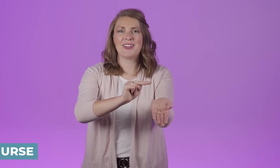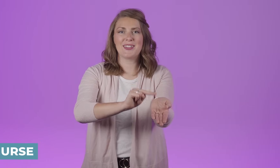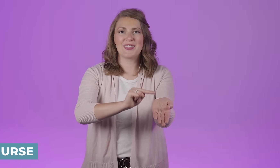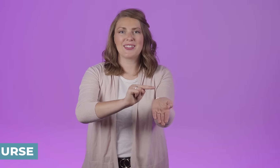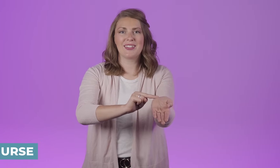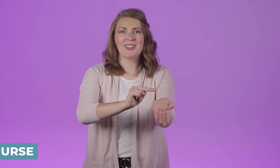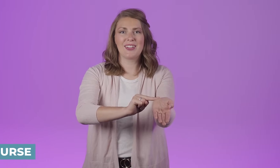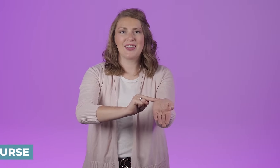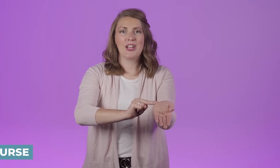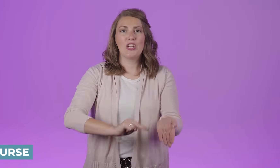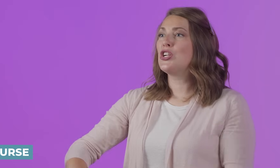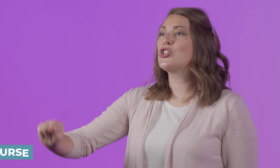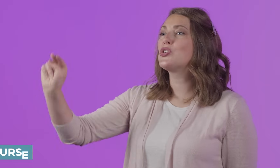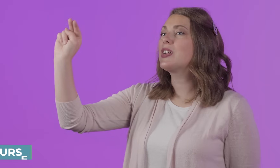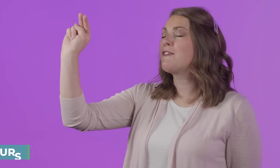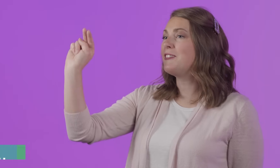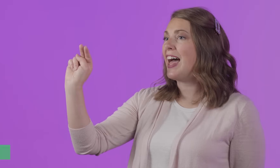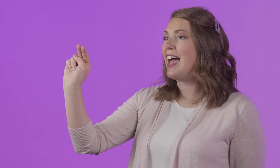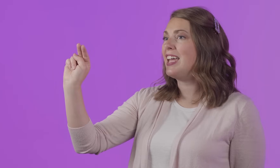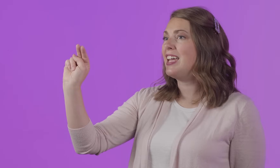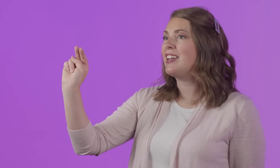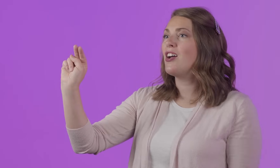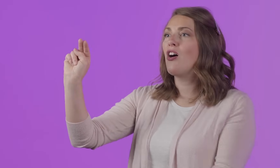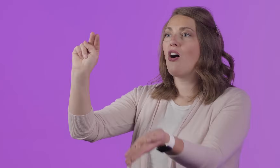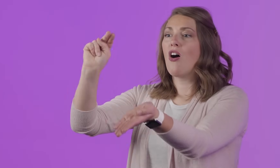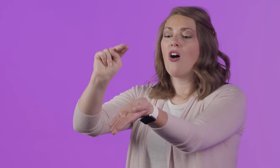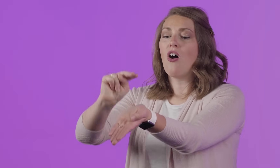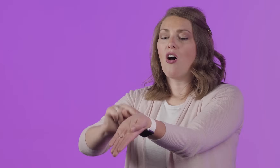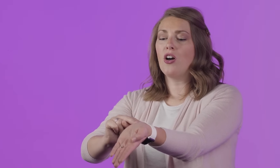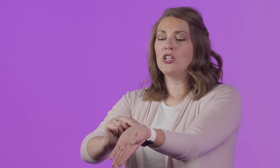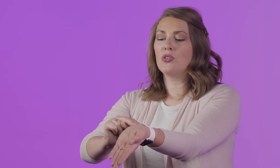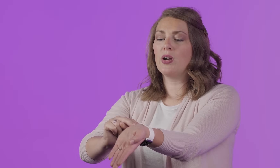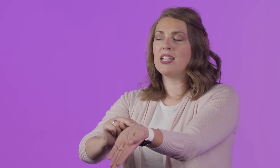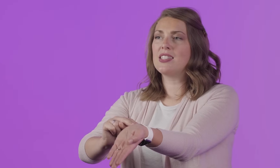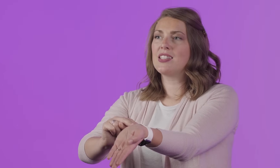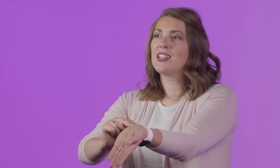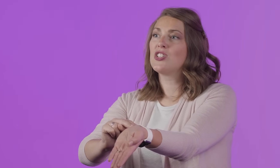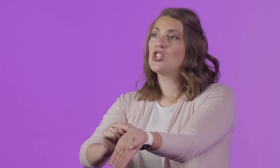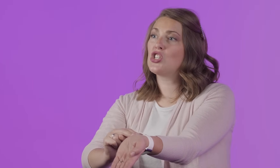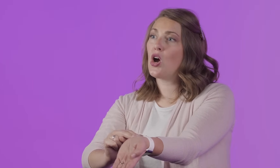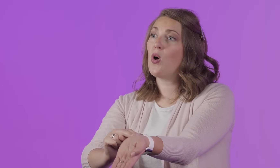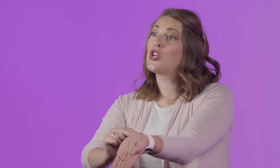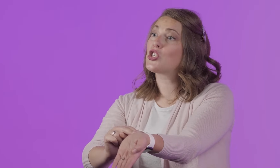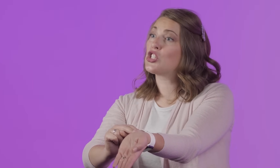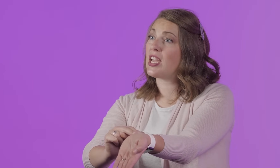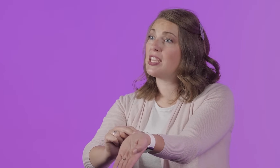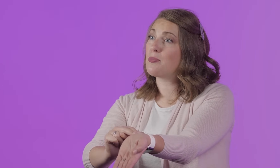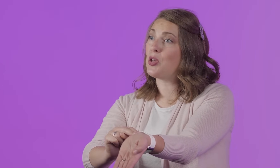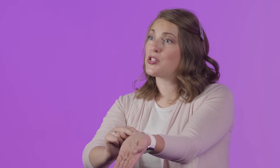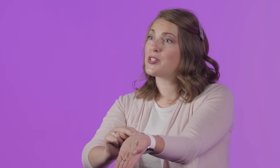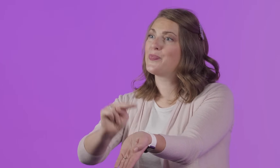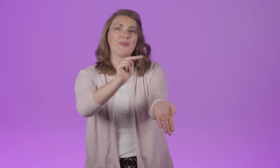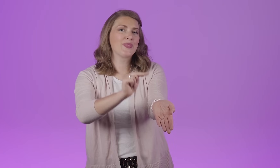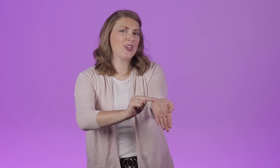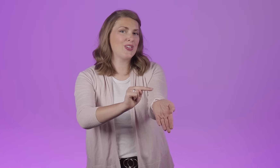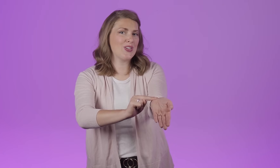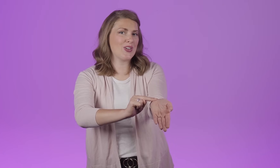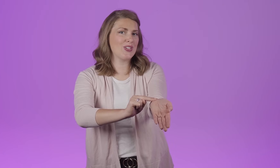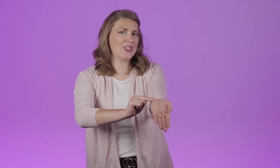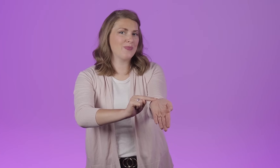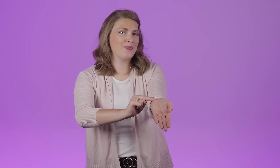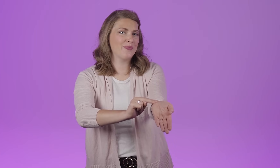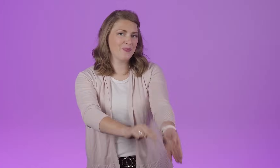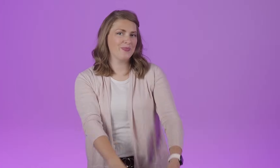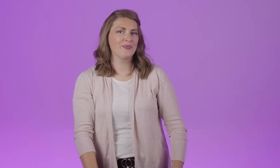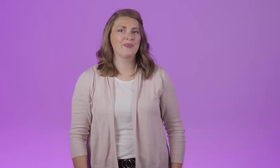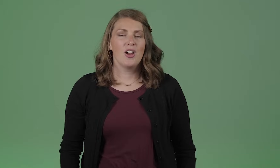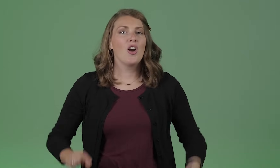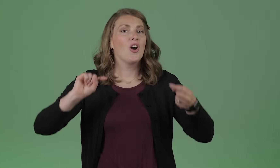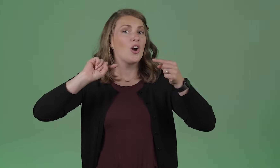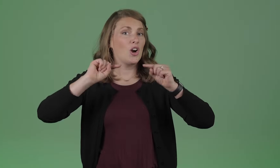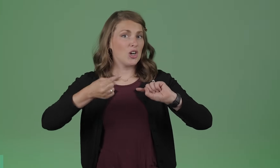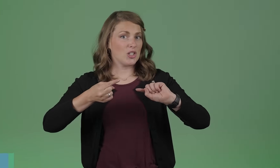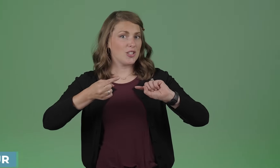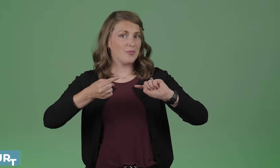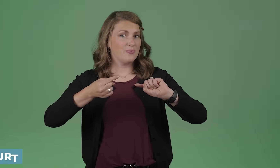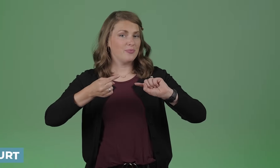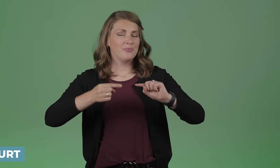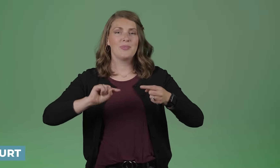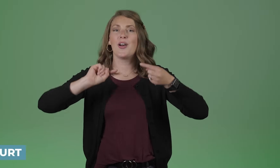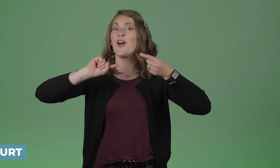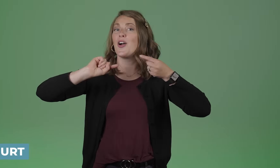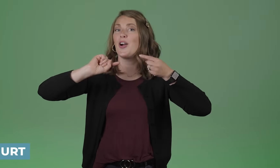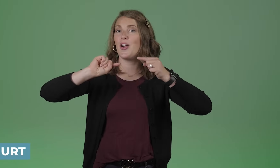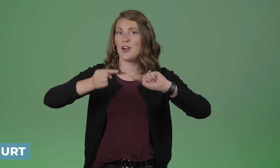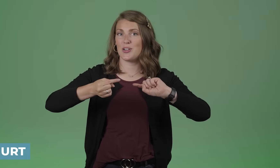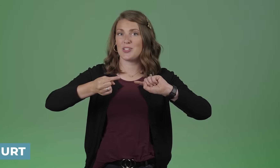nurse, you're doing a flat 'N' on your wrist to show a nurse checking the pulse 'nurse.' 'Hurt, hurt,'